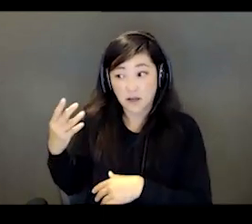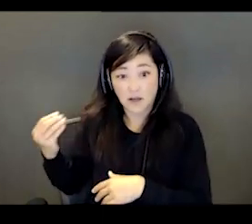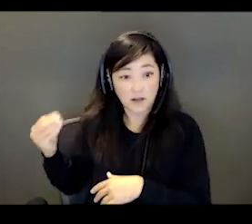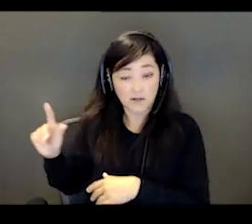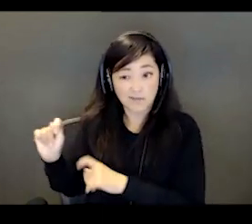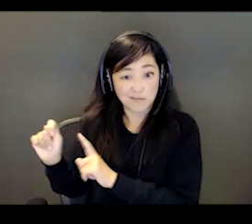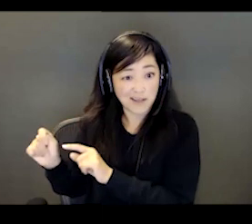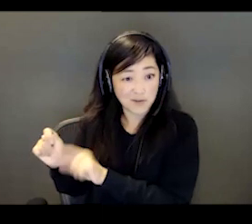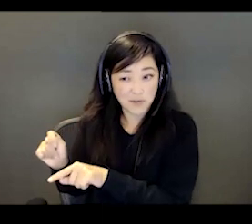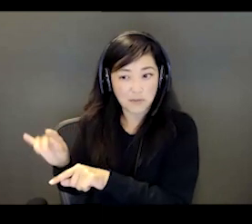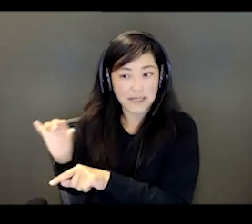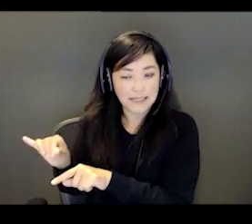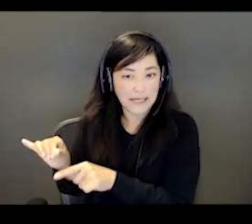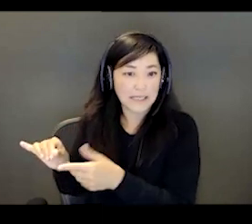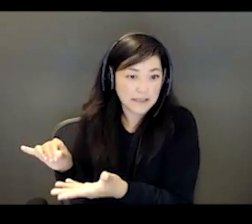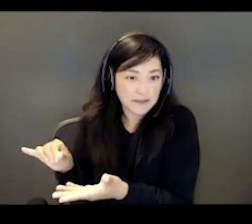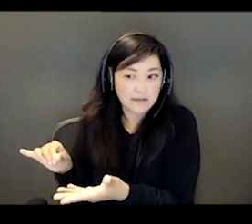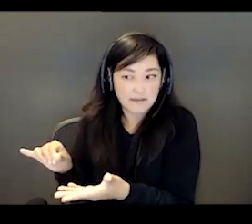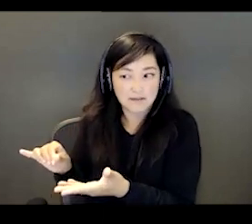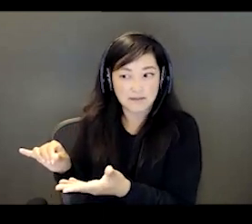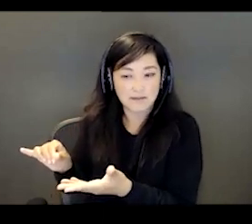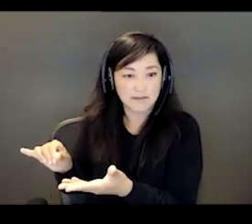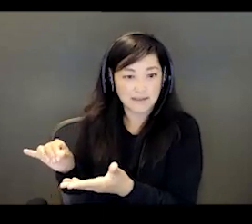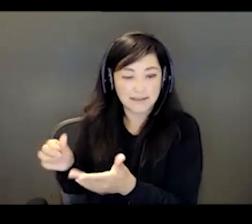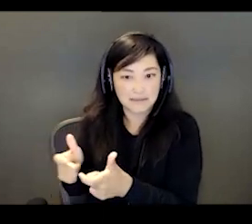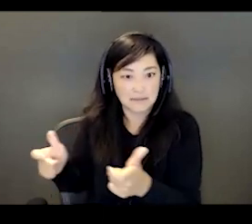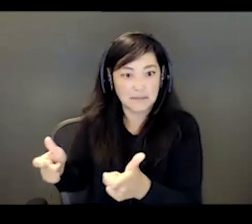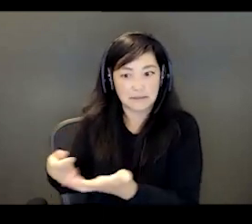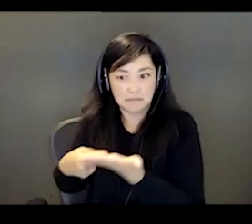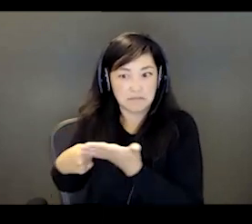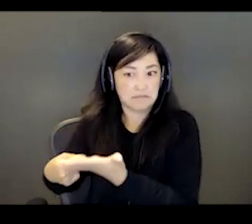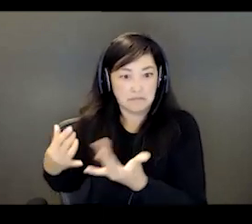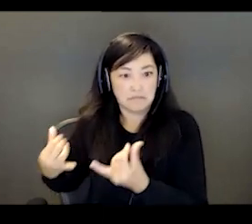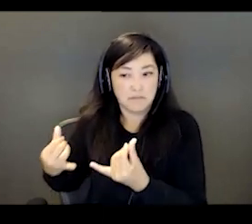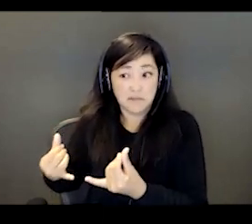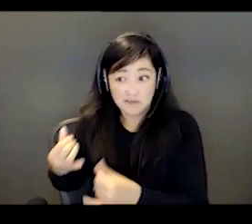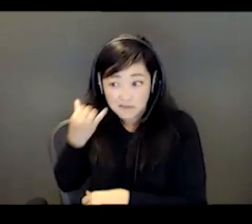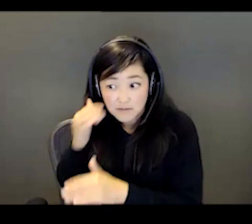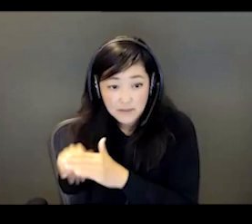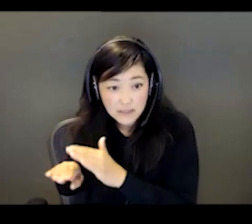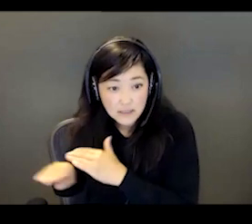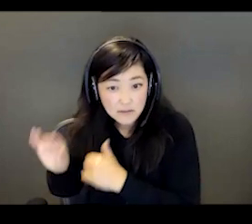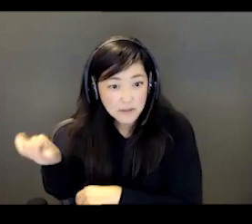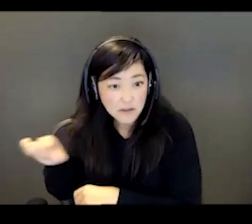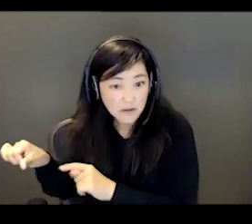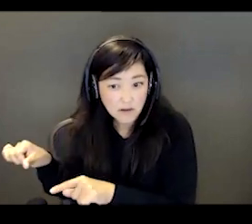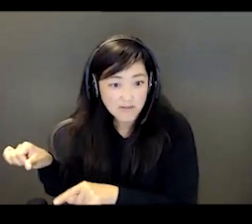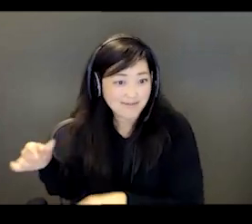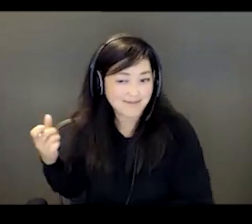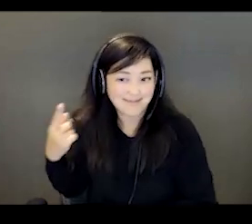You know, that's a huge topic to see. How accessible that is too. You know, it'll be different in each.